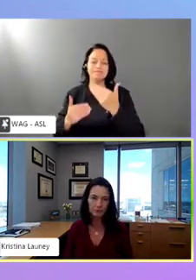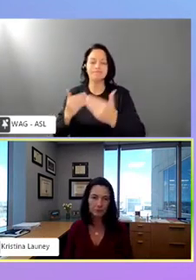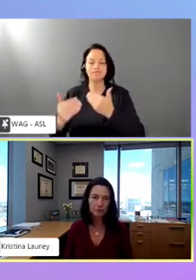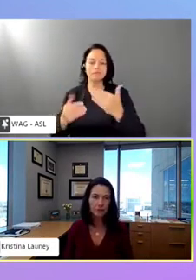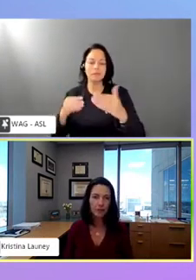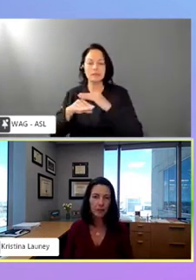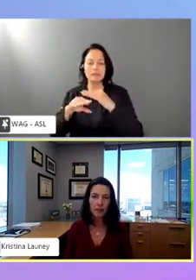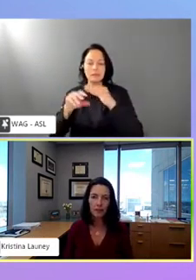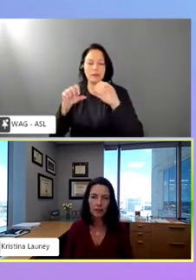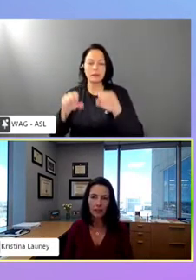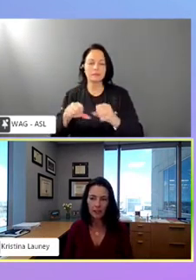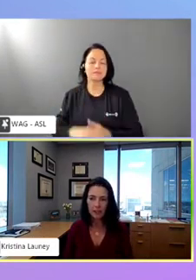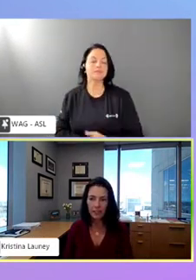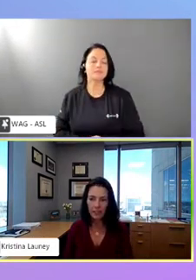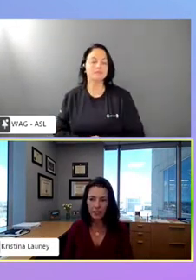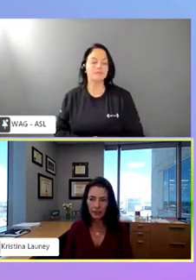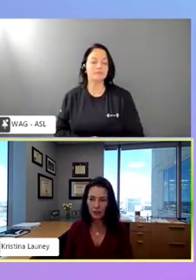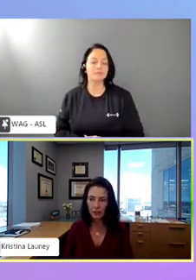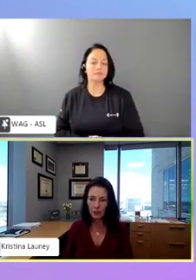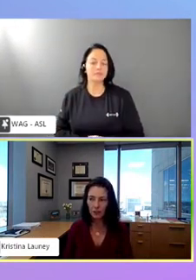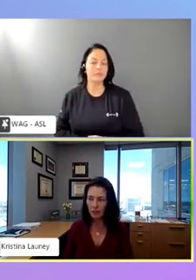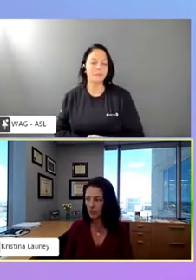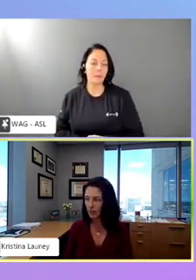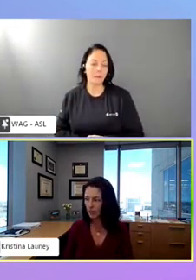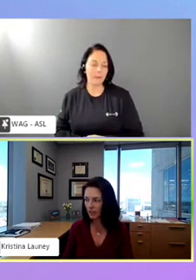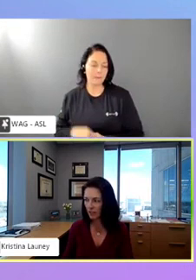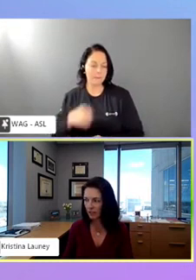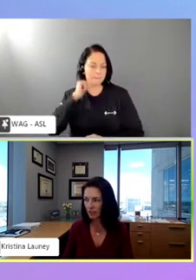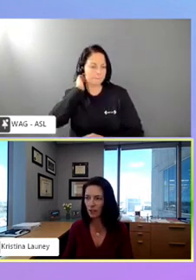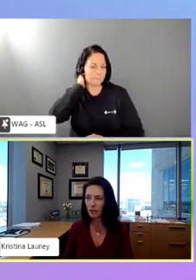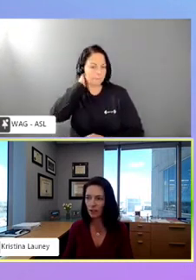to move the accessibility along.